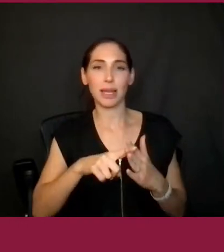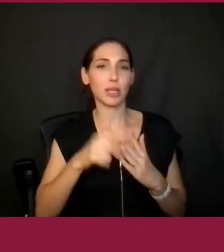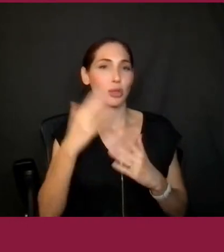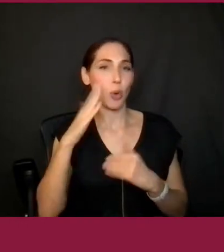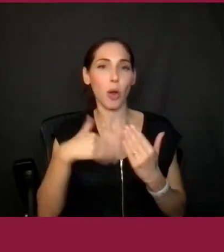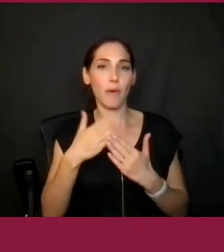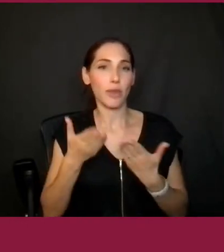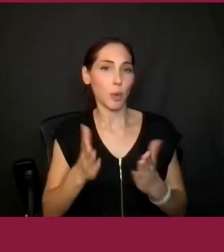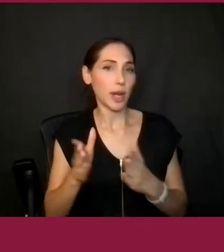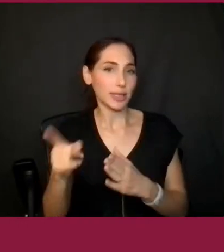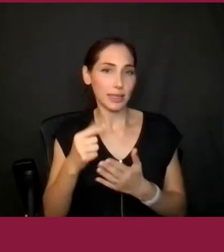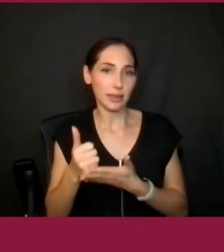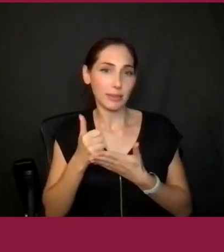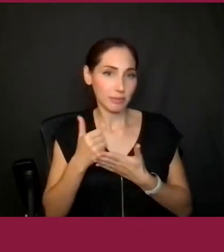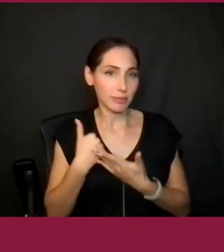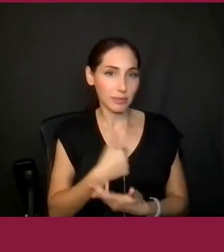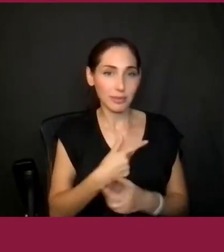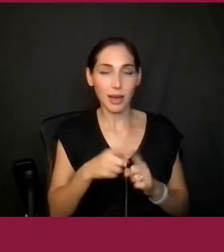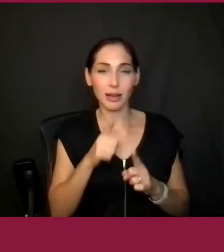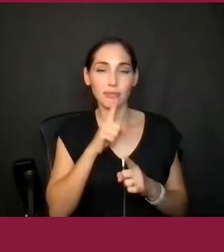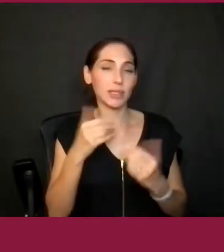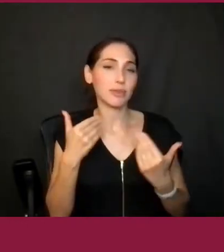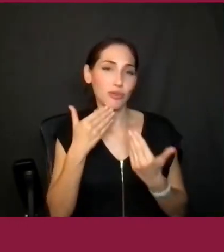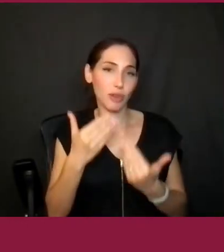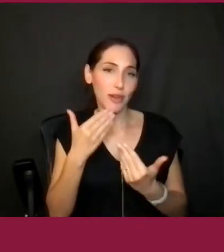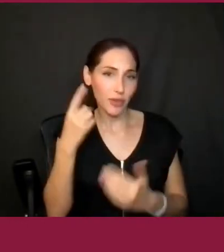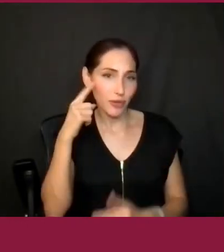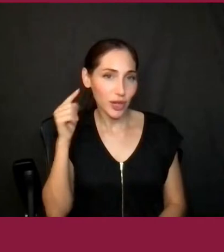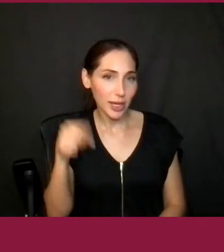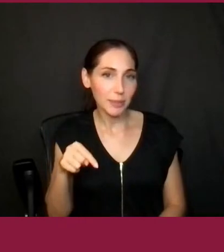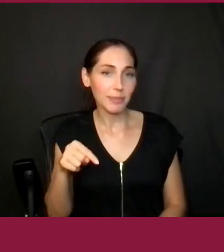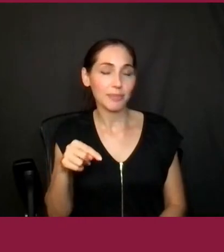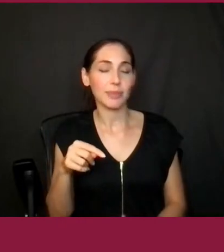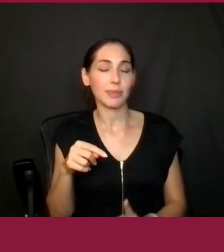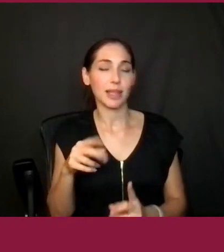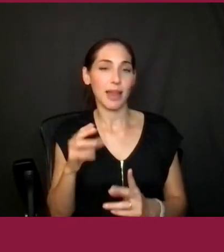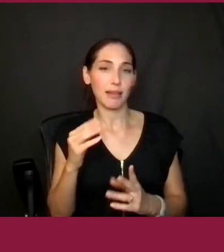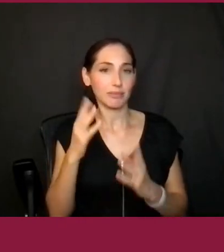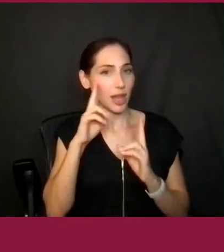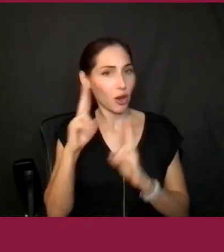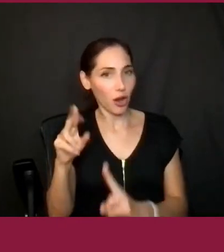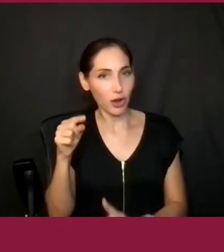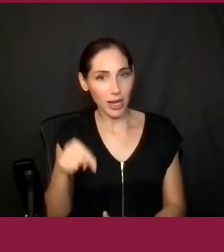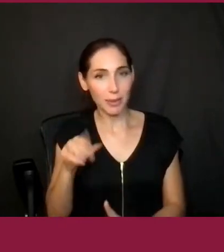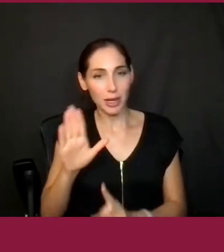But I'm just very, very grateful that we acknowledged him and his service this evening.